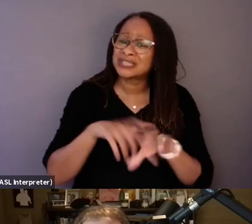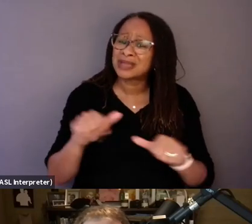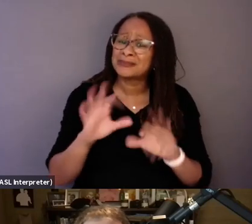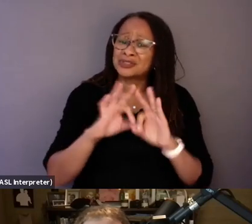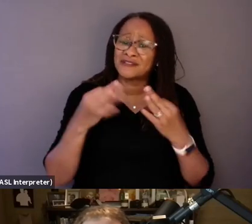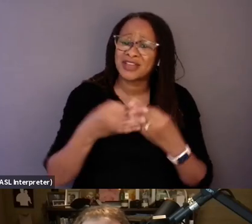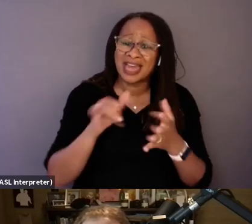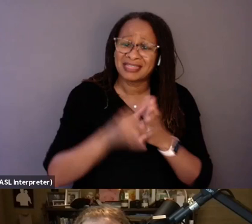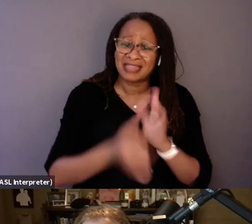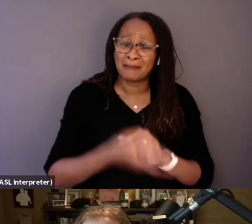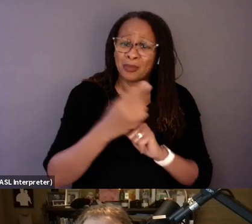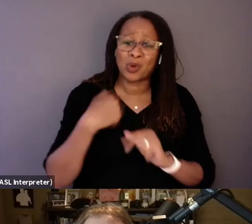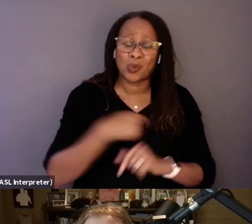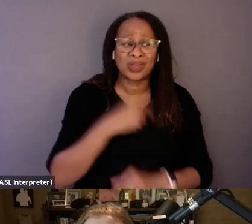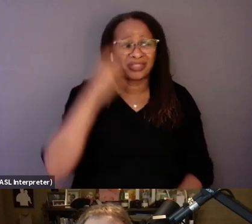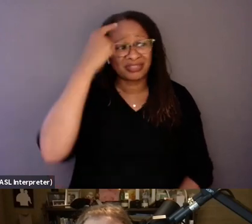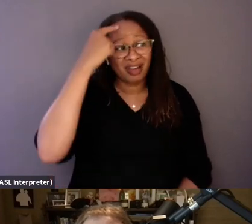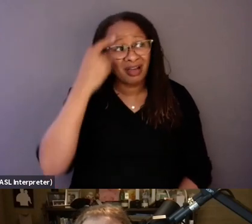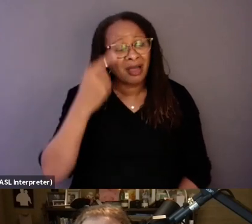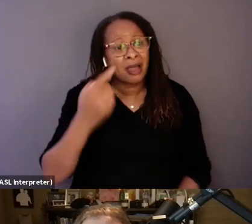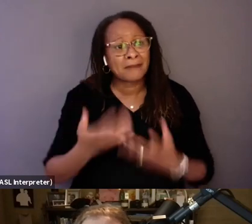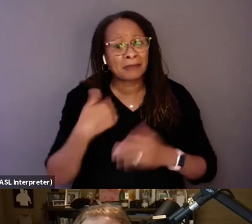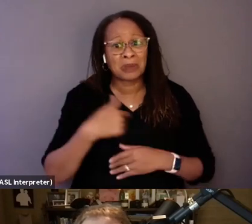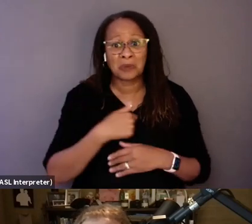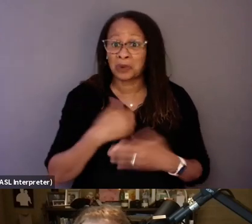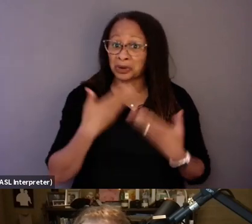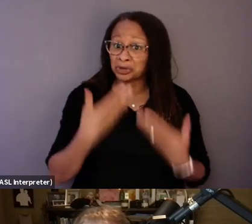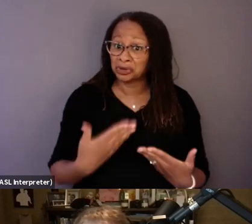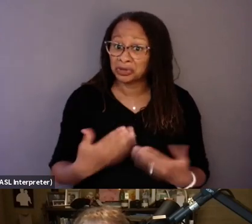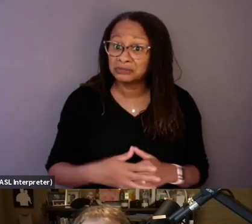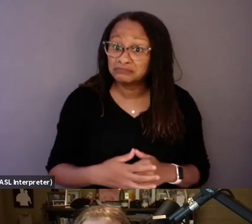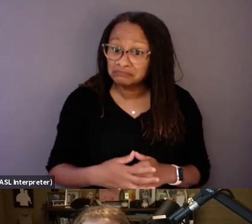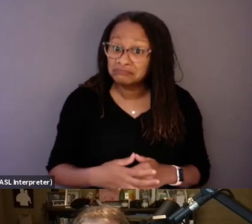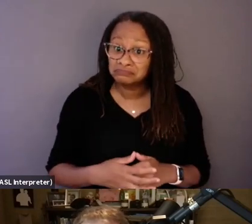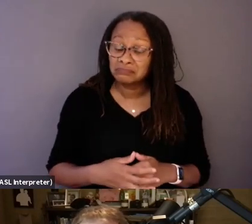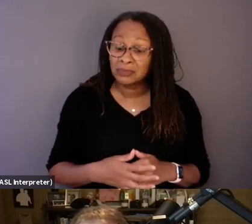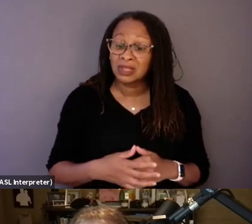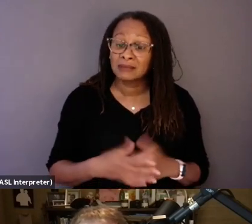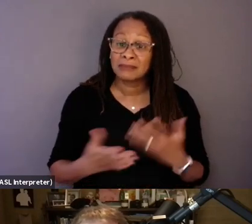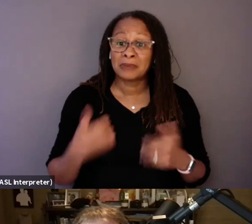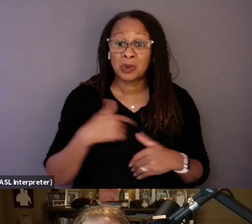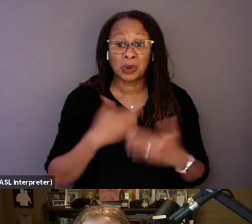that we all thought, "Wow, maybe we're as good at this as we like to be. As good as this as we think we will be."